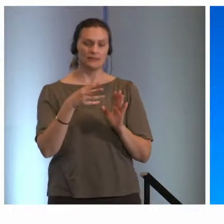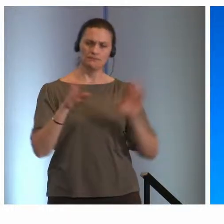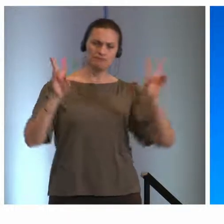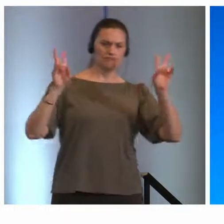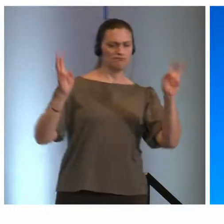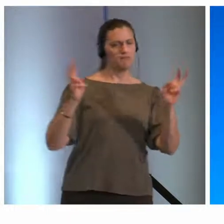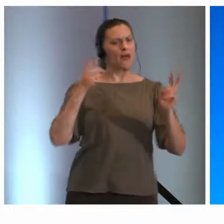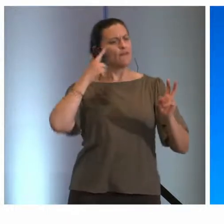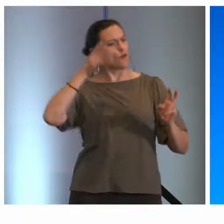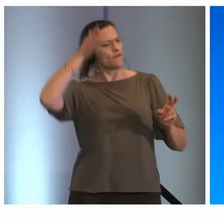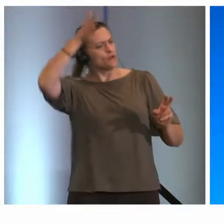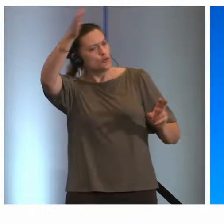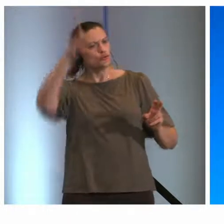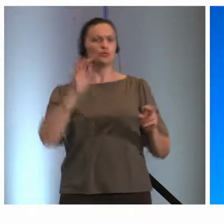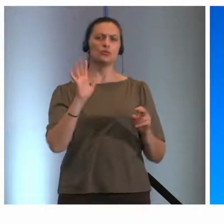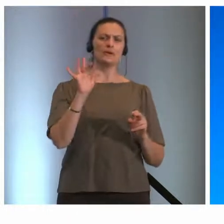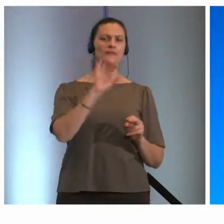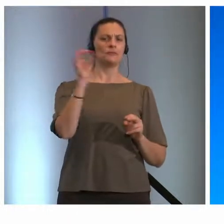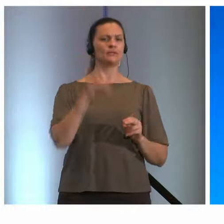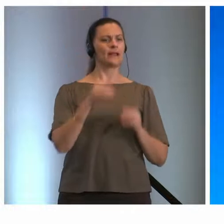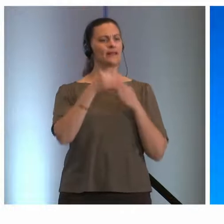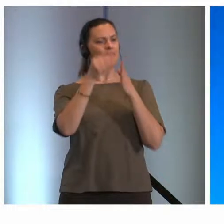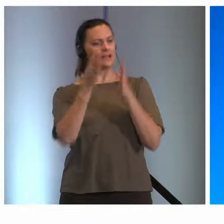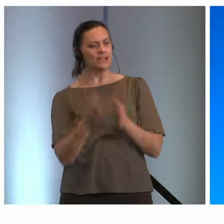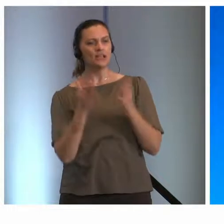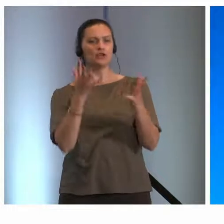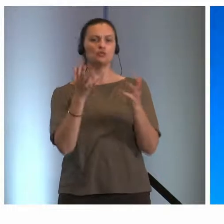of QVC, they have a Web site policy that reads 25% of